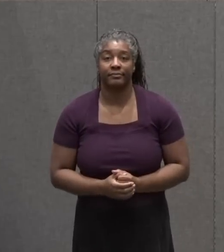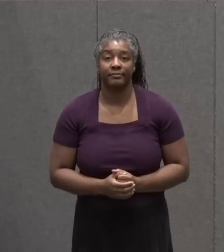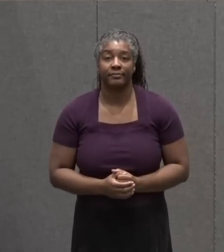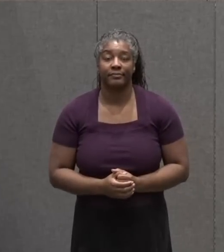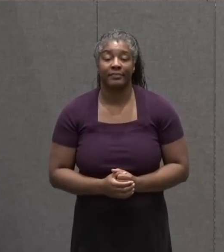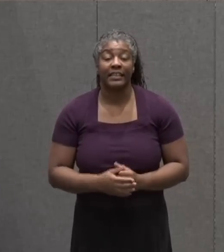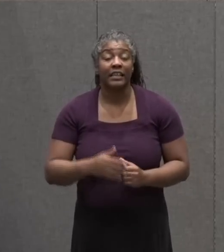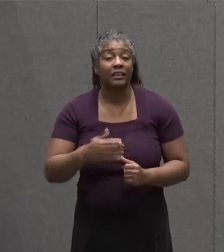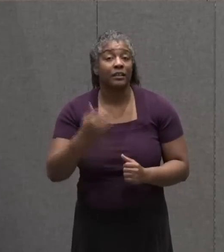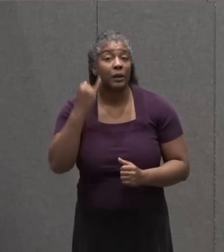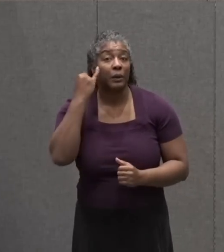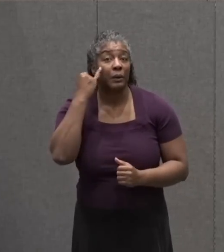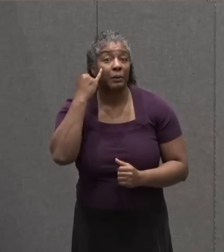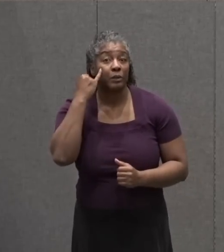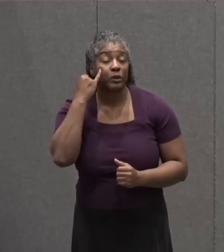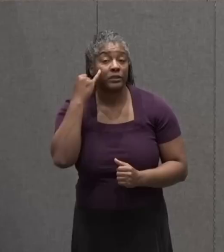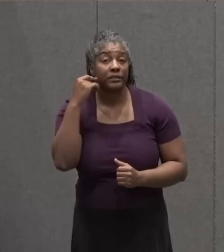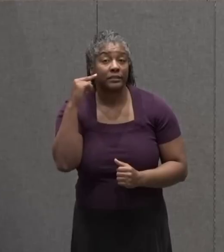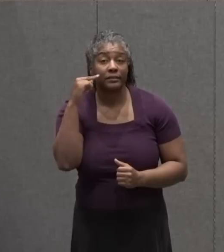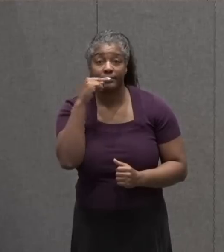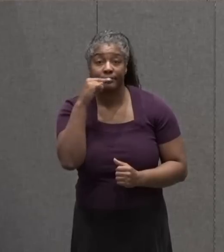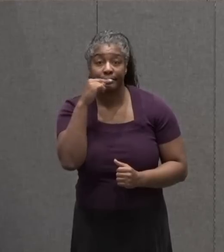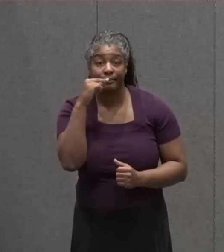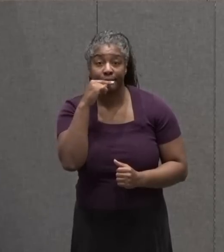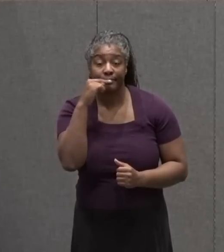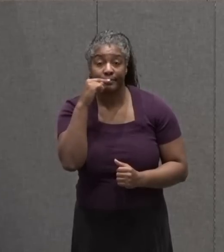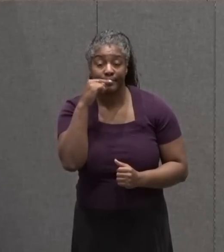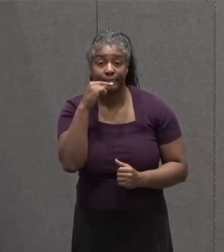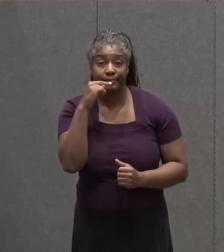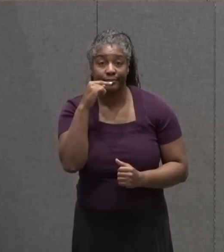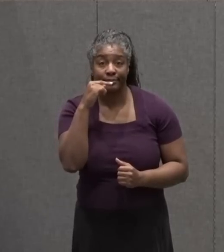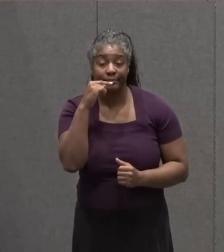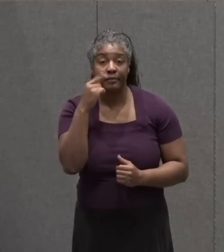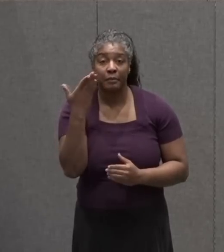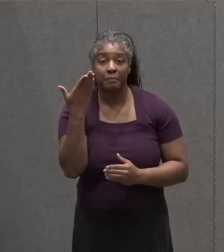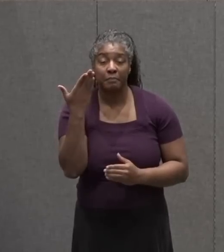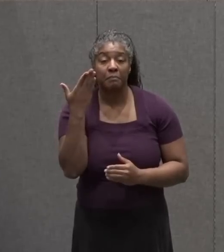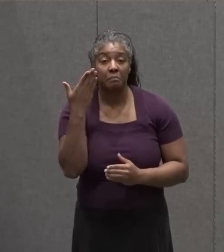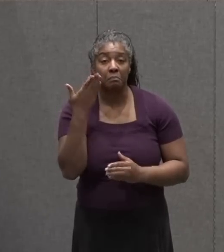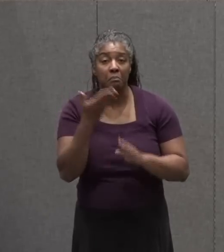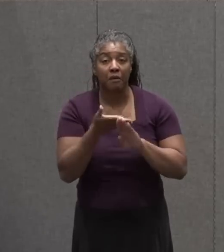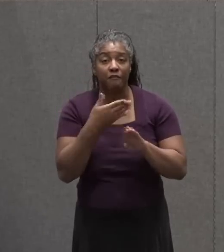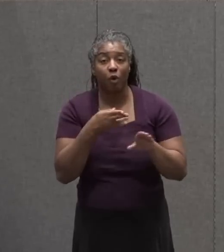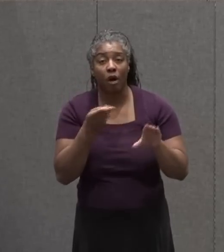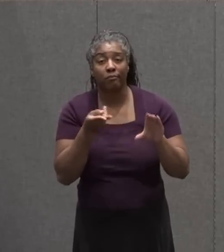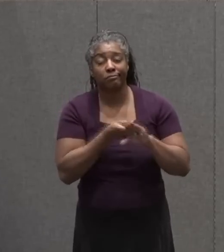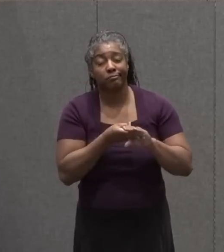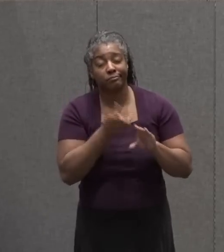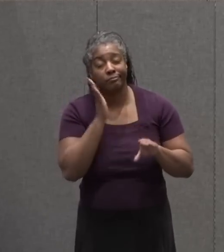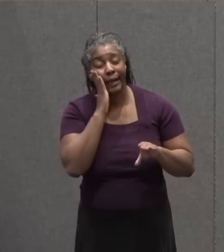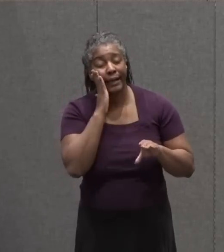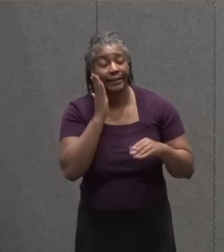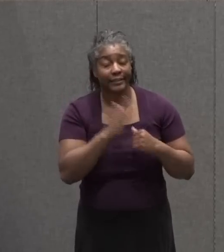I can imagine myself brushing my teeth. We can also make a song about what we need to do